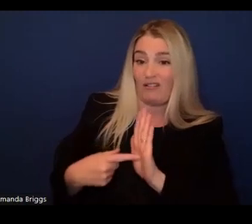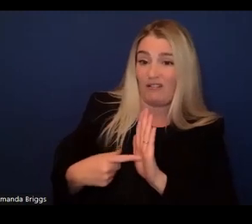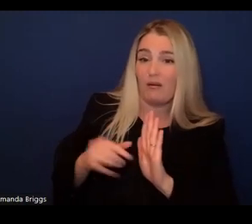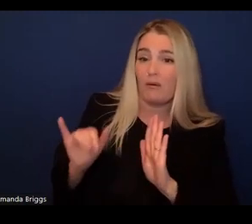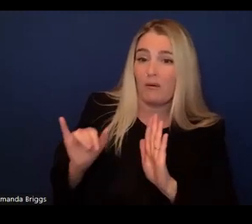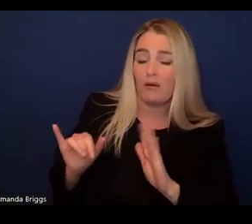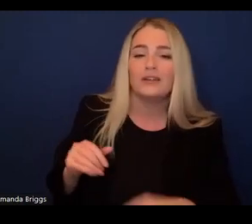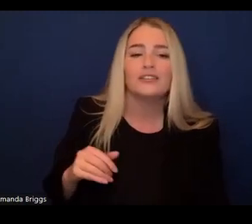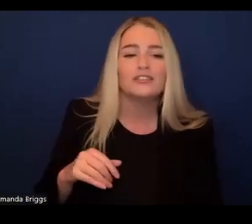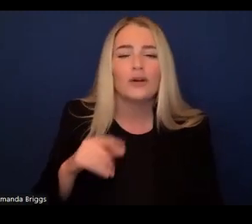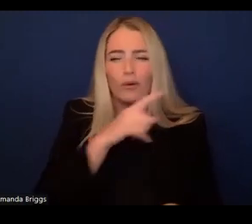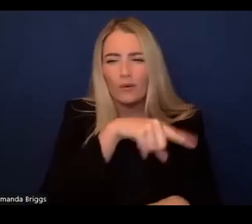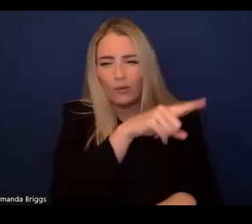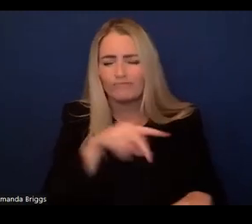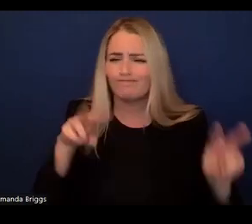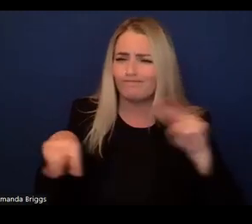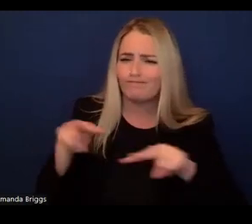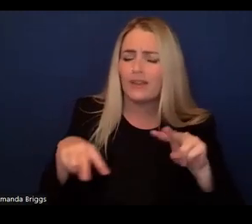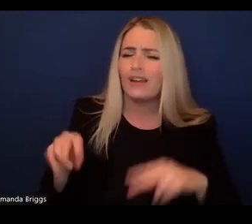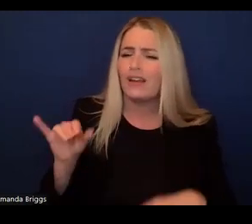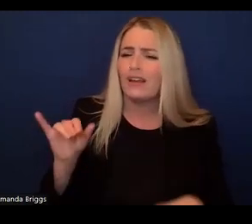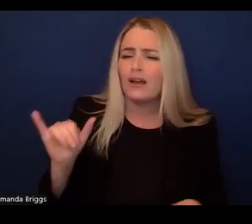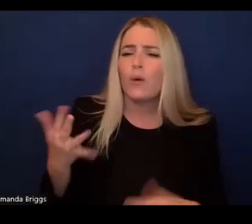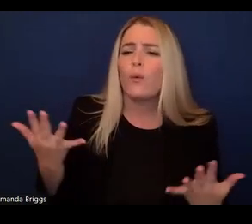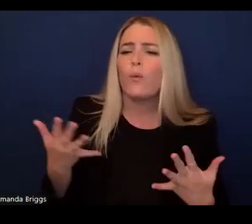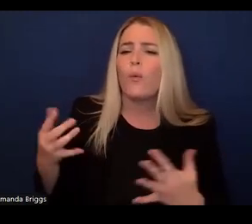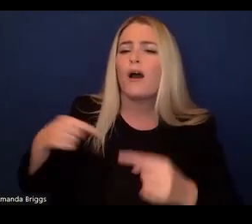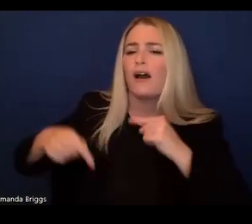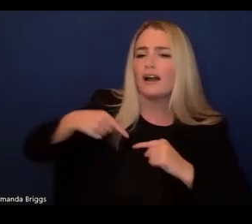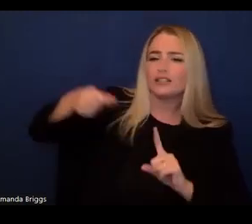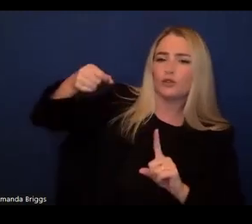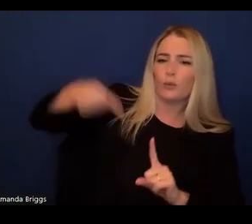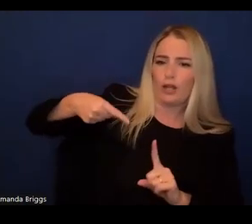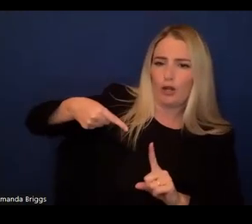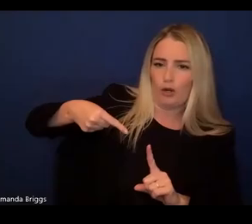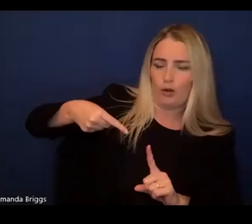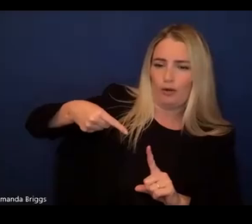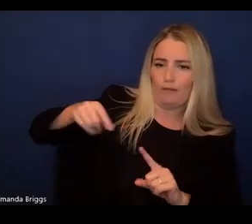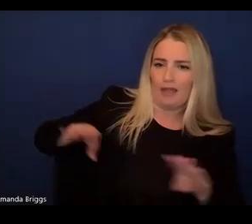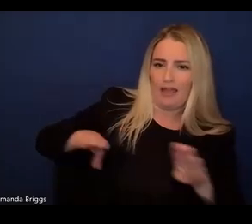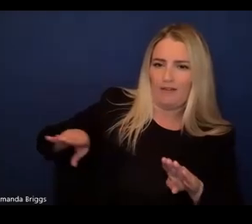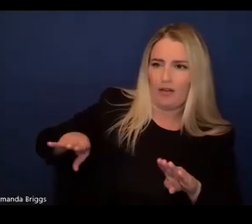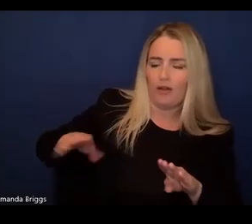What they should be looking at is, okay, what is triggering the behavior? What service can we implement?